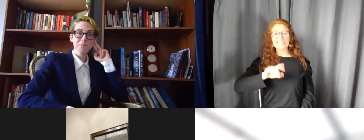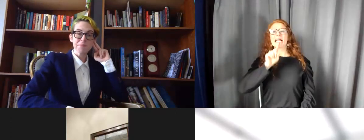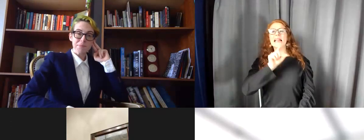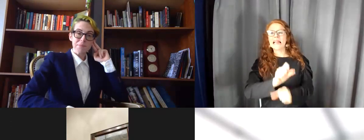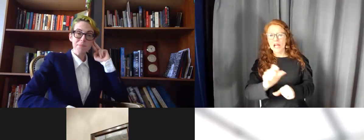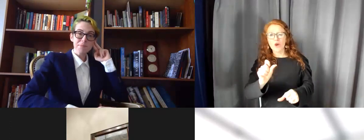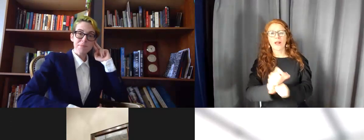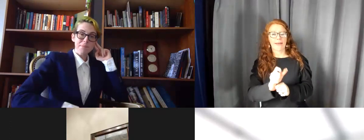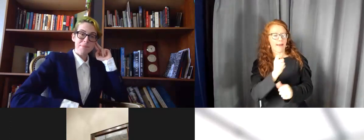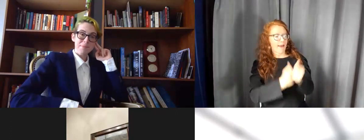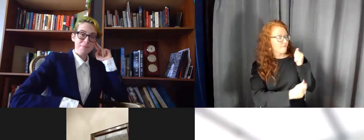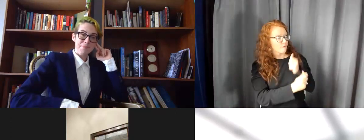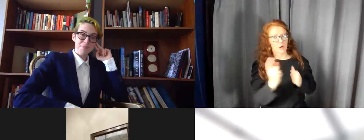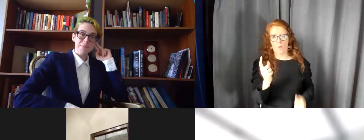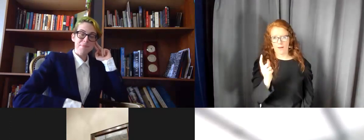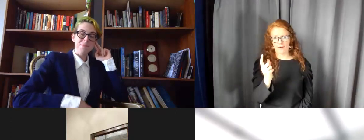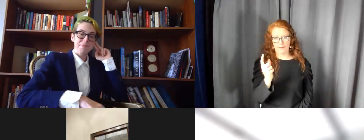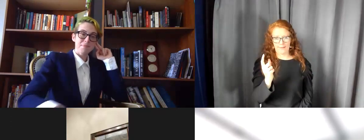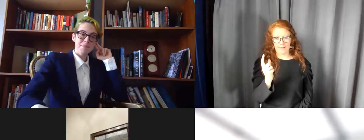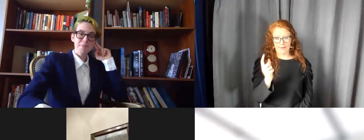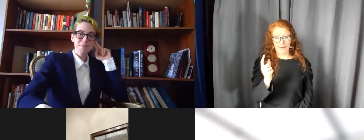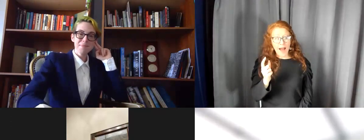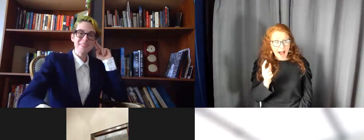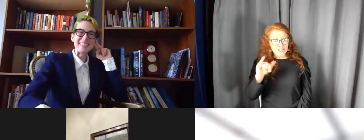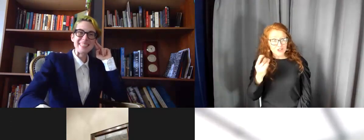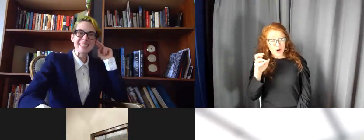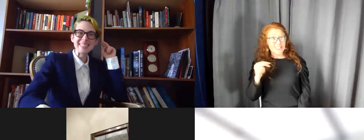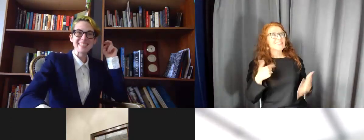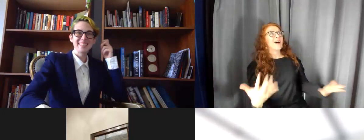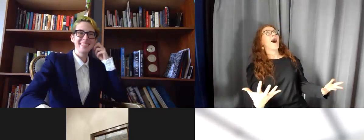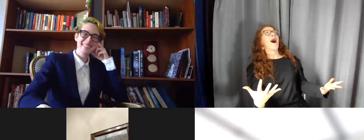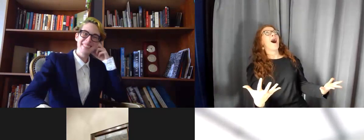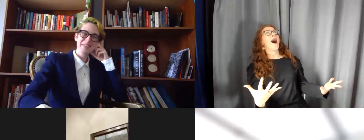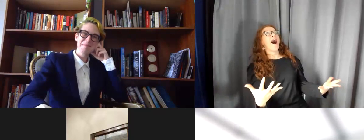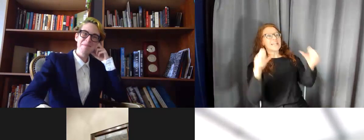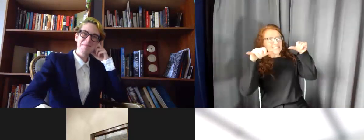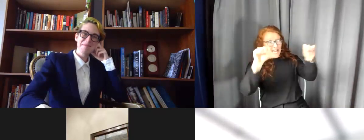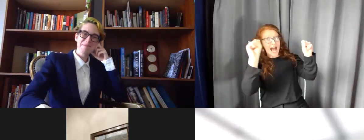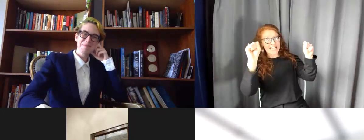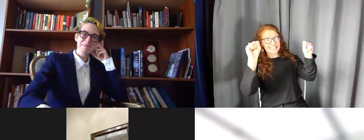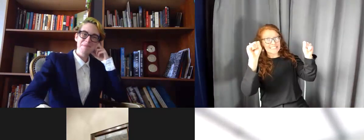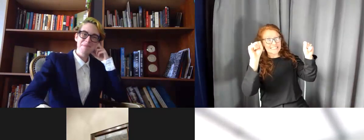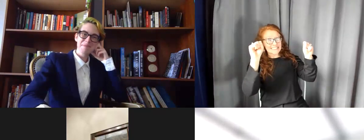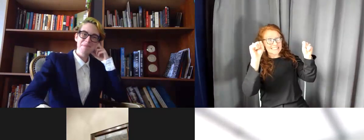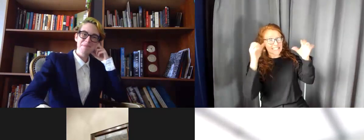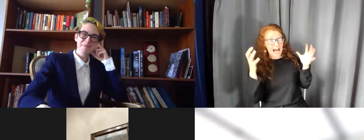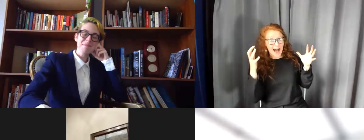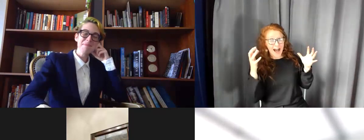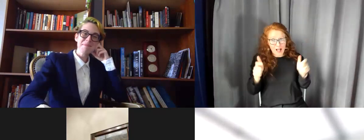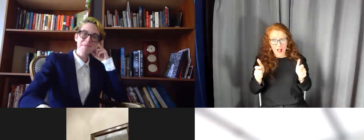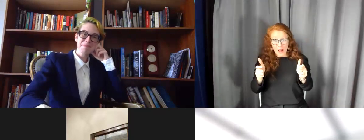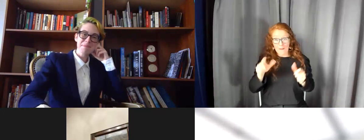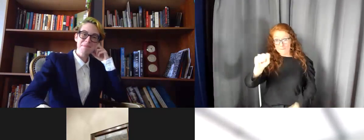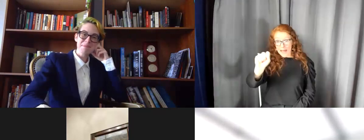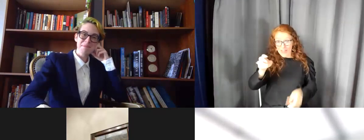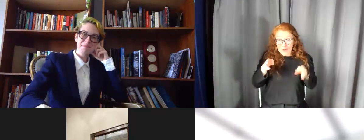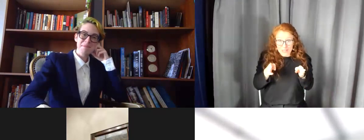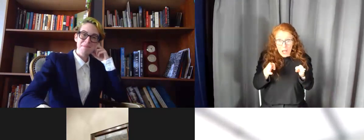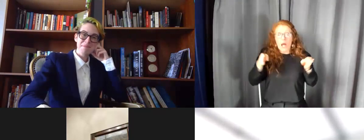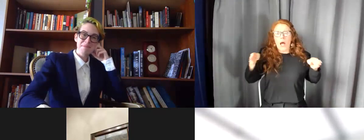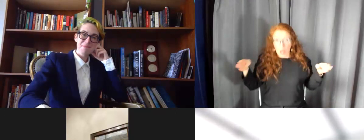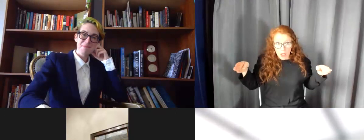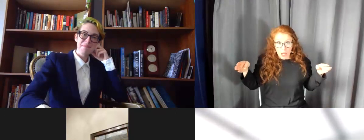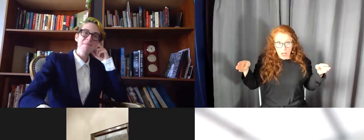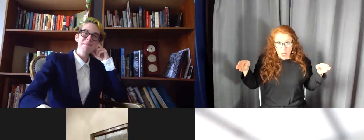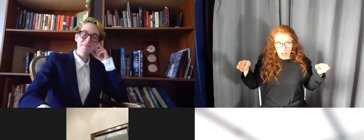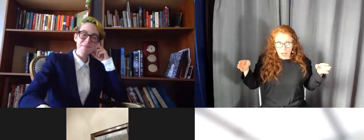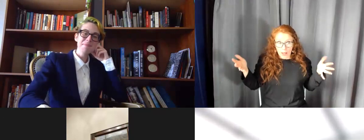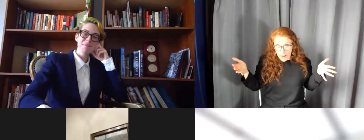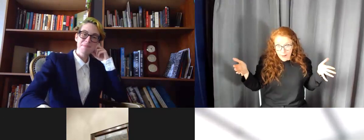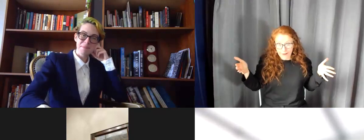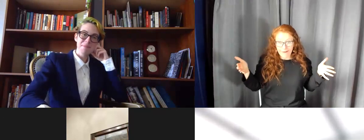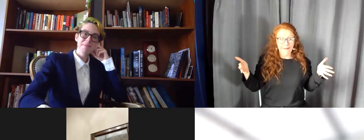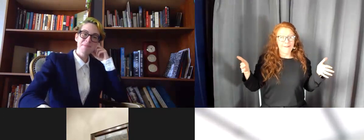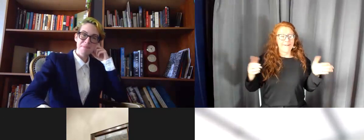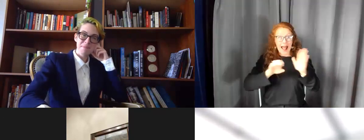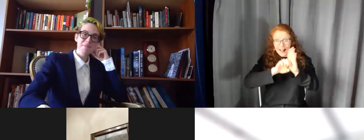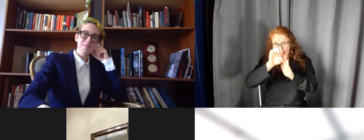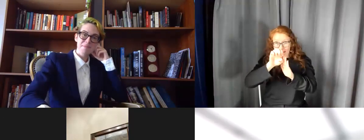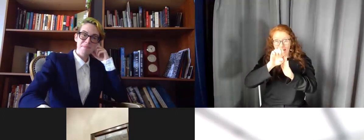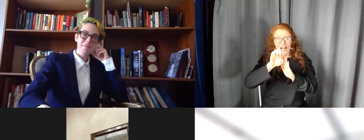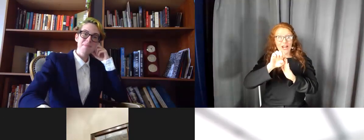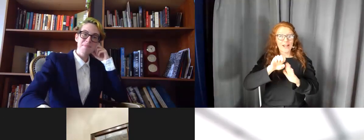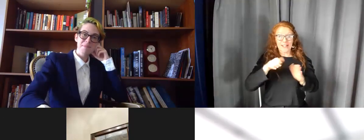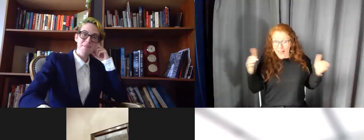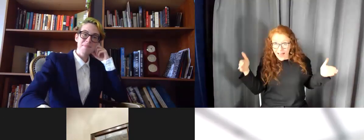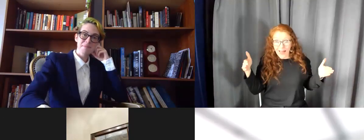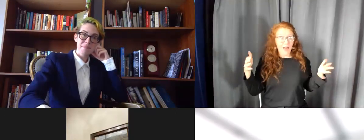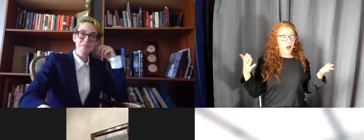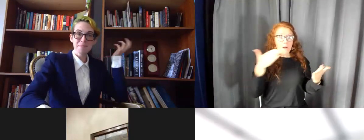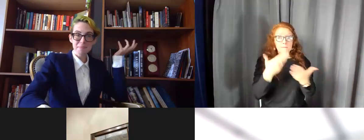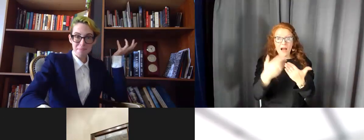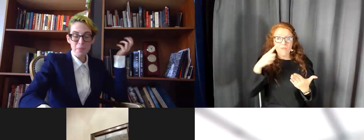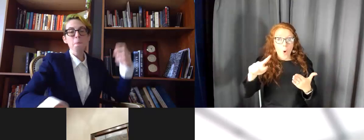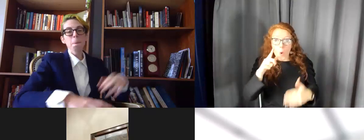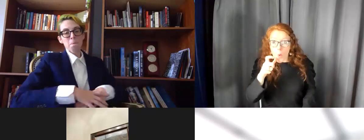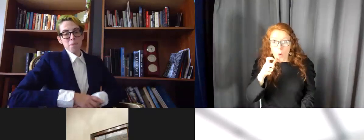Jordan Radford: This is Jordan I. That is so true. It is so true, like the a larger bath installed that are accommodate. you know wheelchairs and elevators like those are great for people who have kids and those large